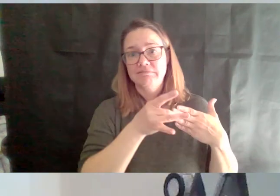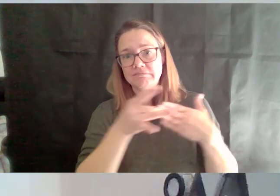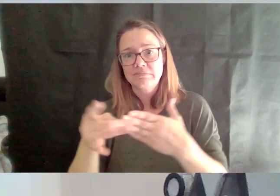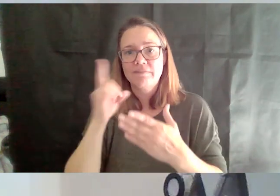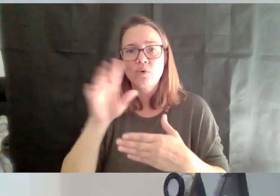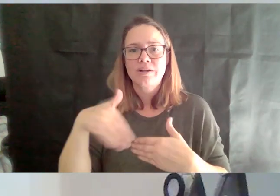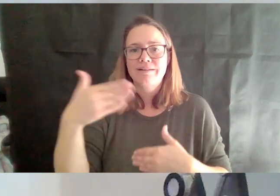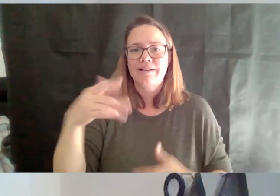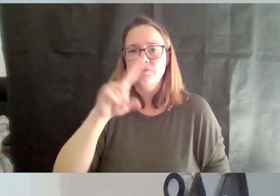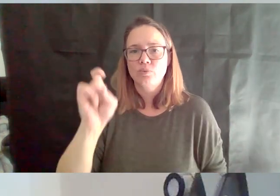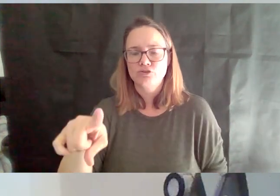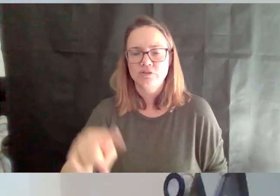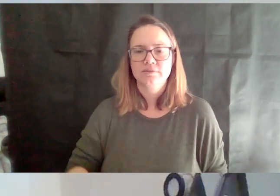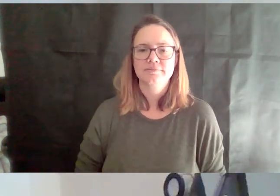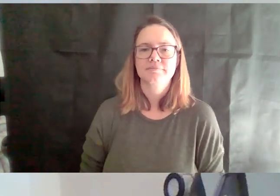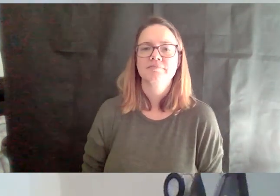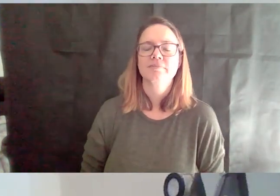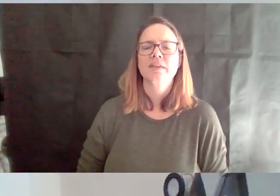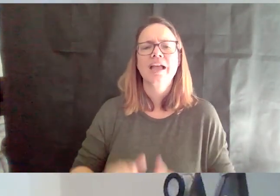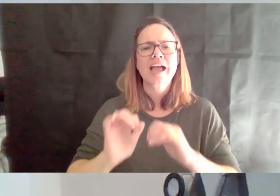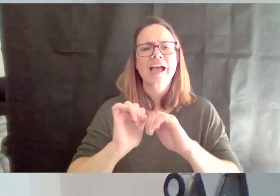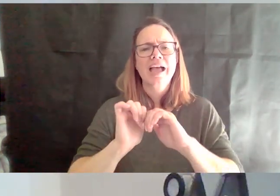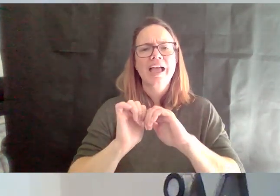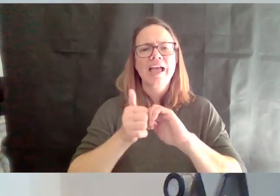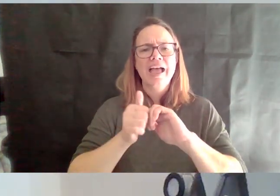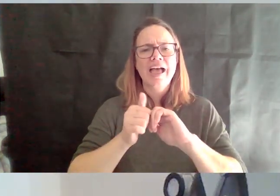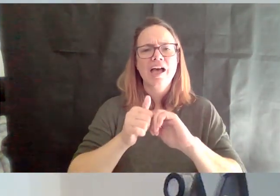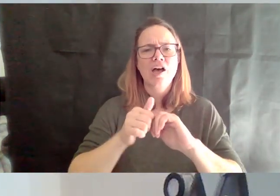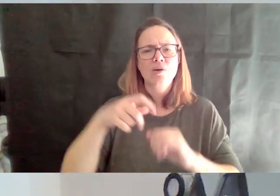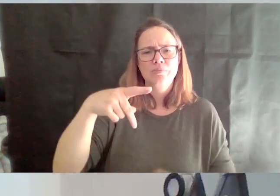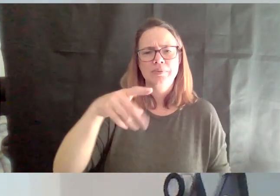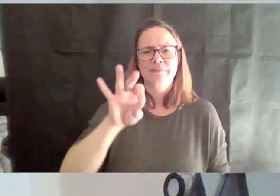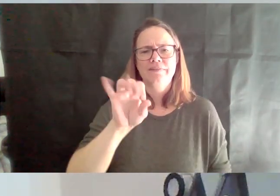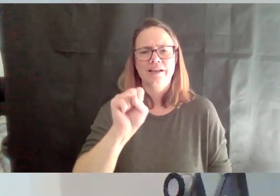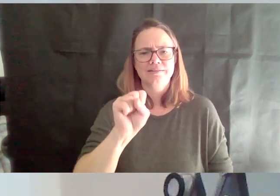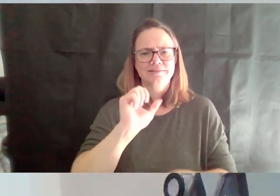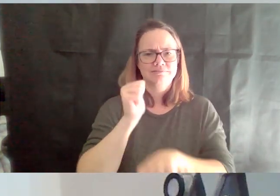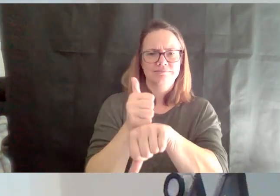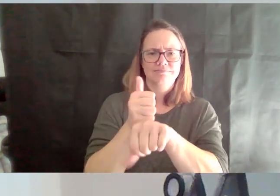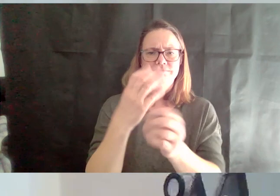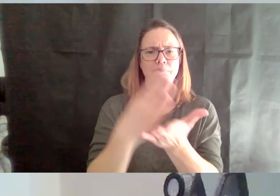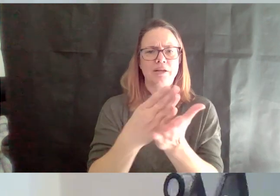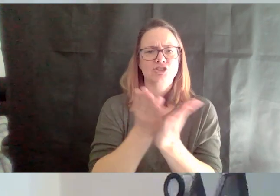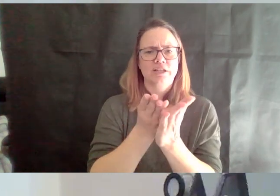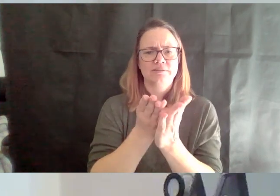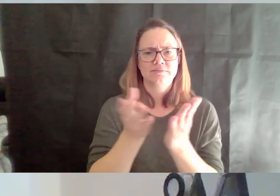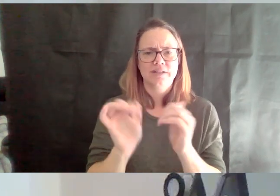is how does PFS establish a financial routine and a budget?